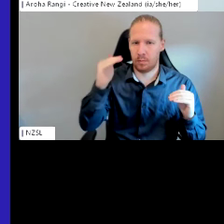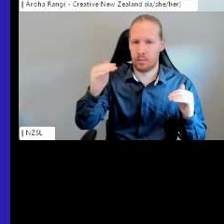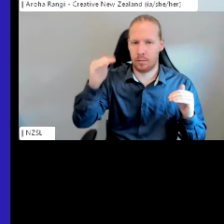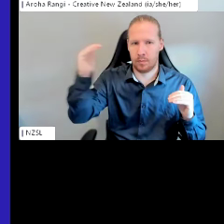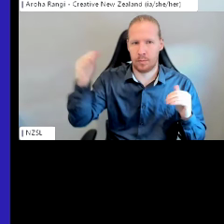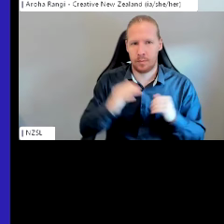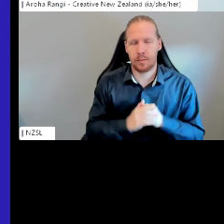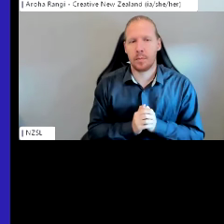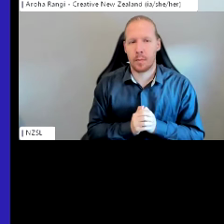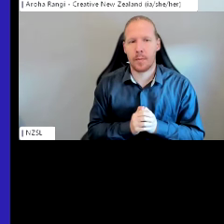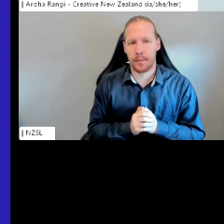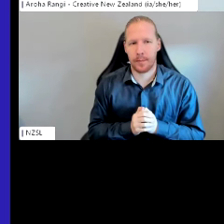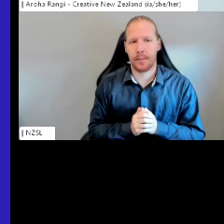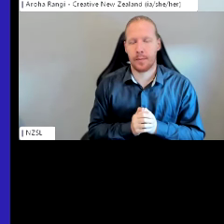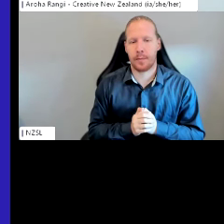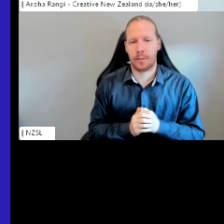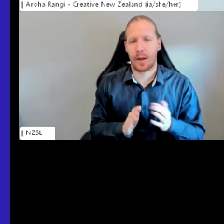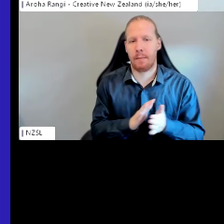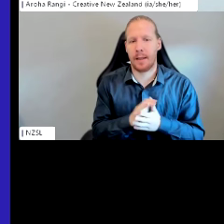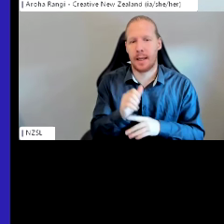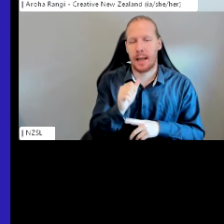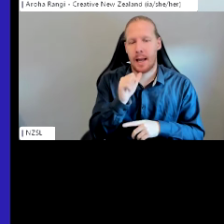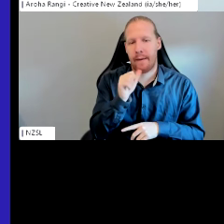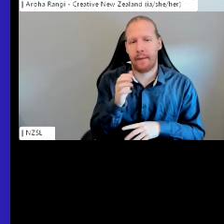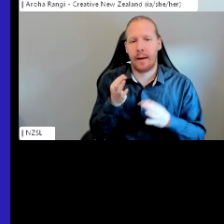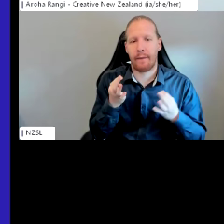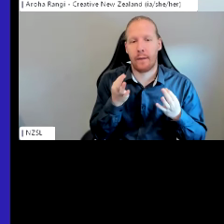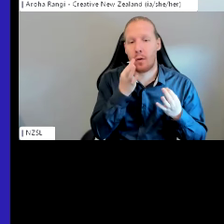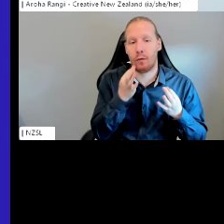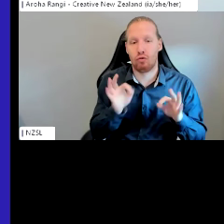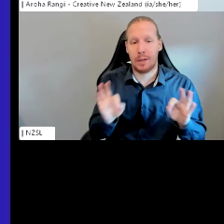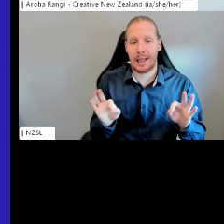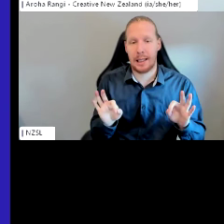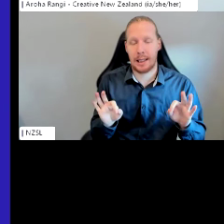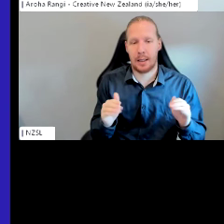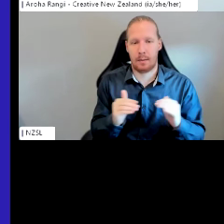is if the free layer is the base of the pyramid the bigger the base the taller the pyramid so I